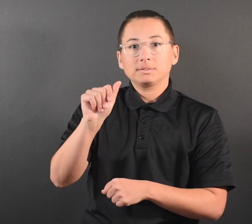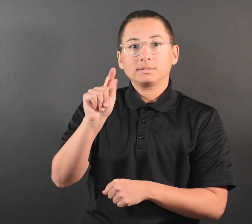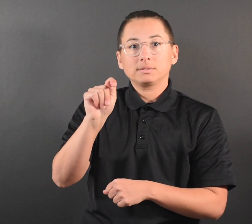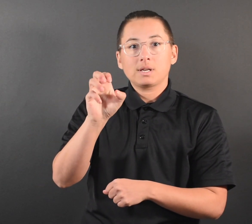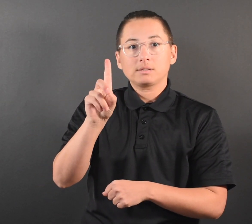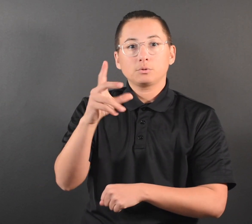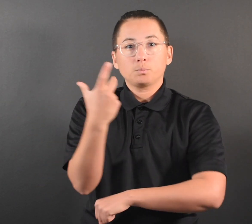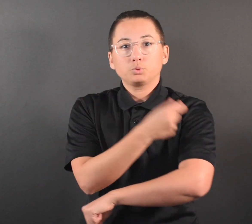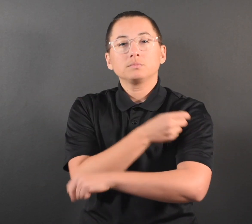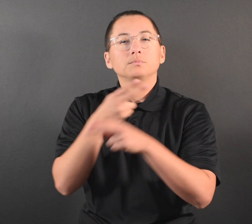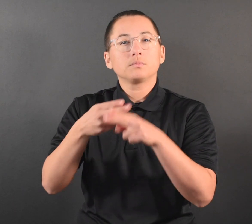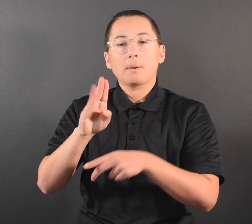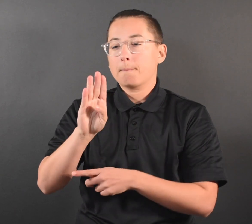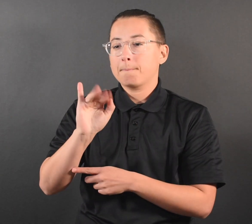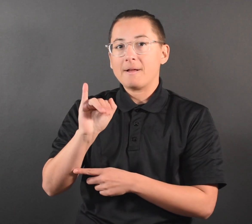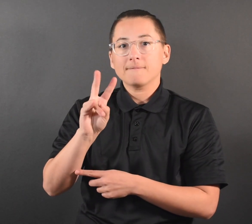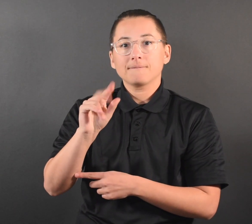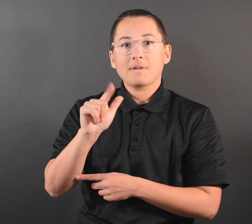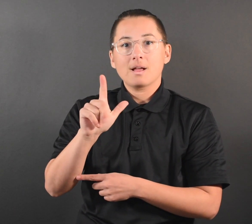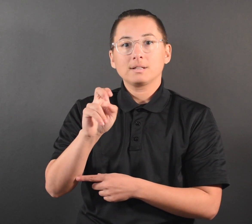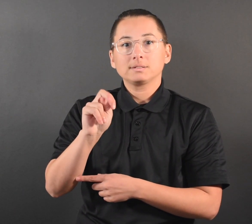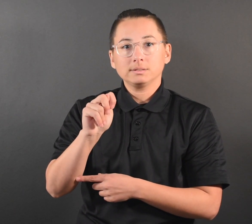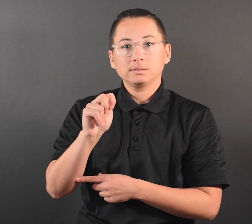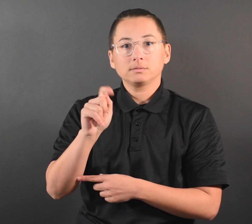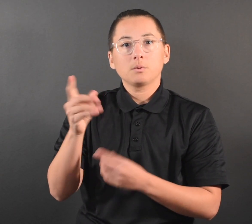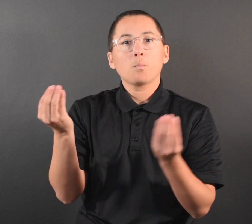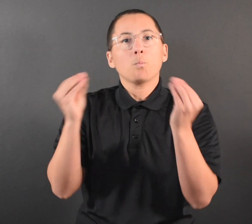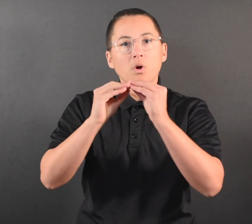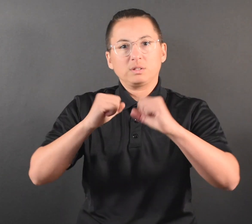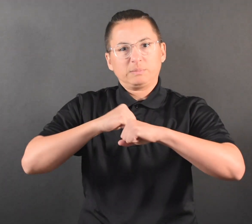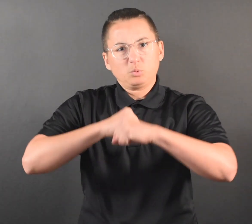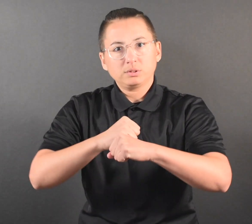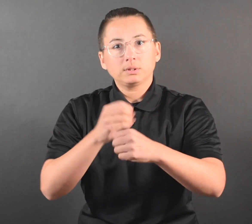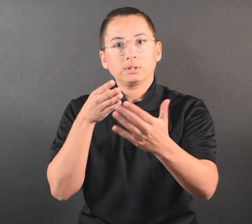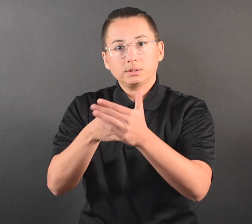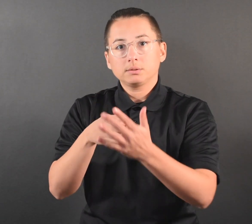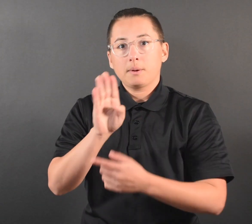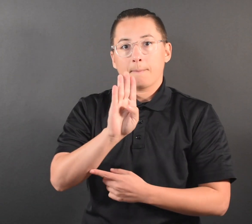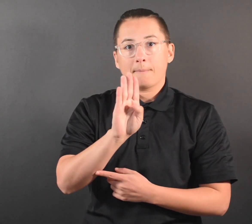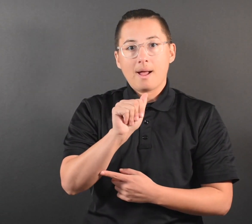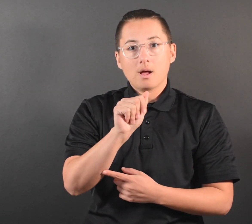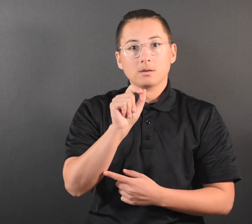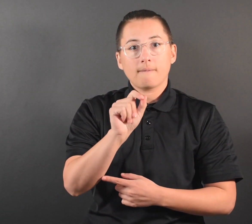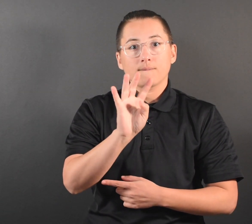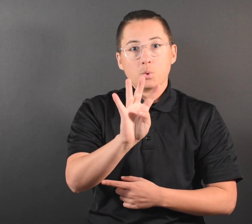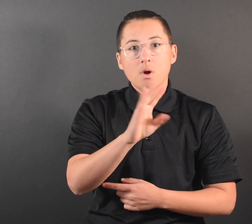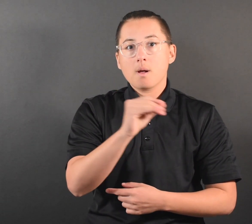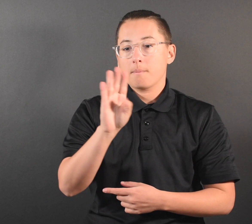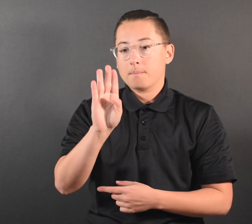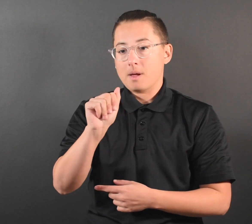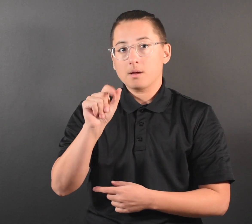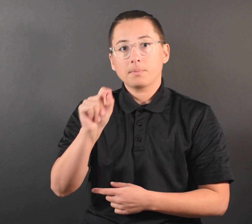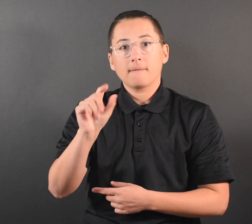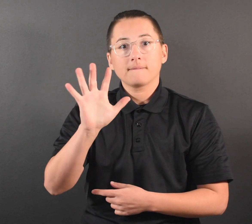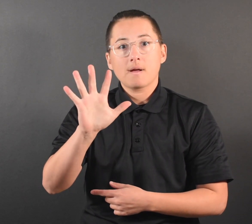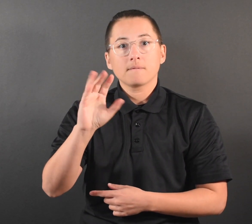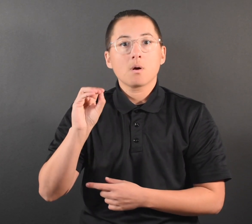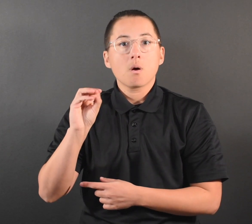more protection against the BA.4 and BA.5 Omicron variants of COVID-19 that are currently spreading.